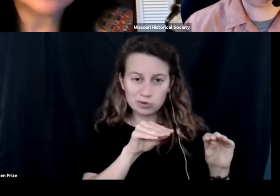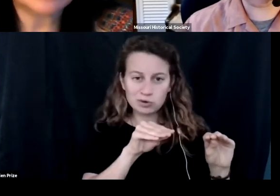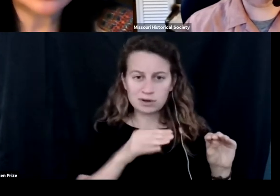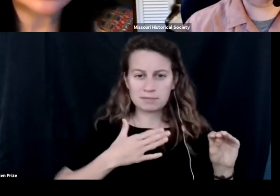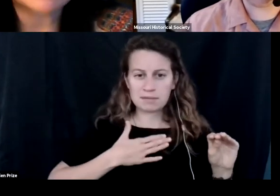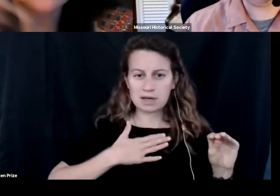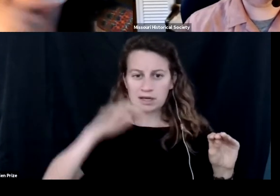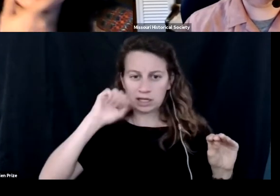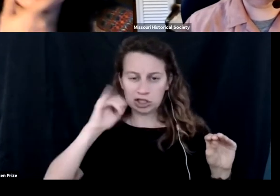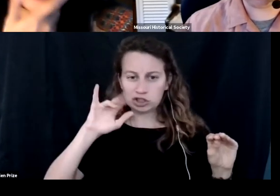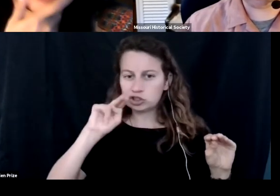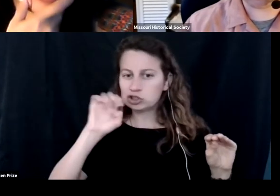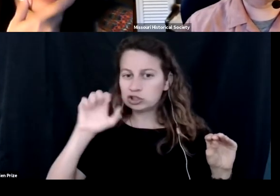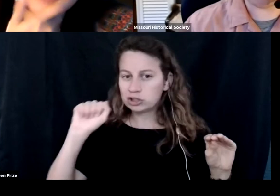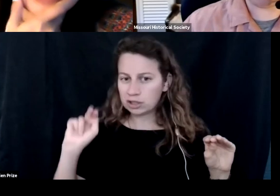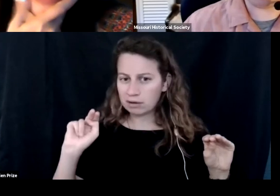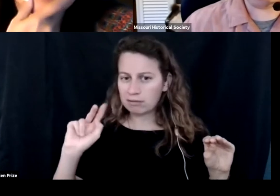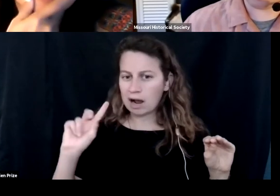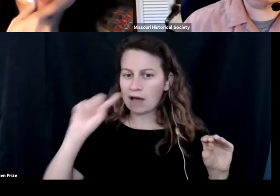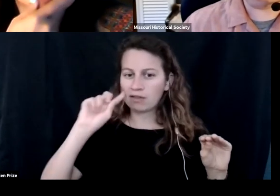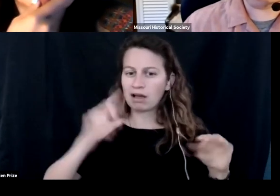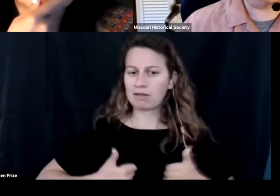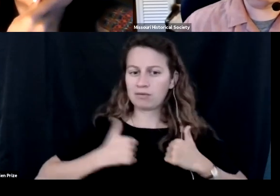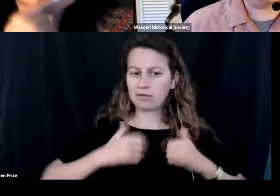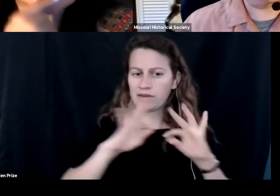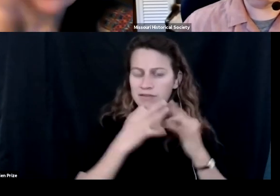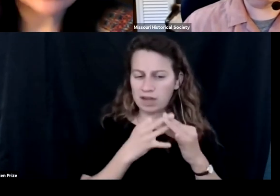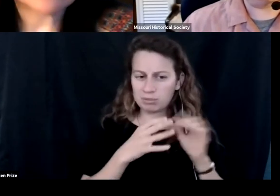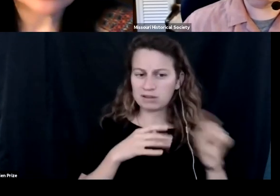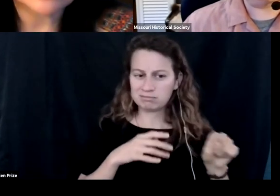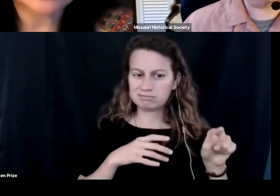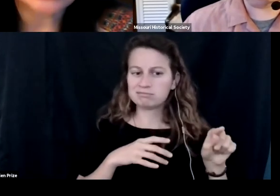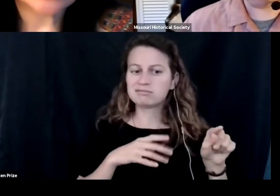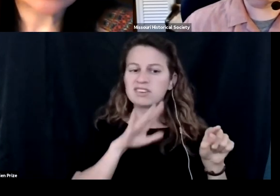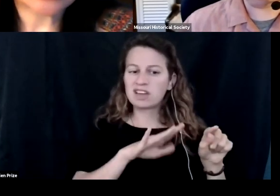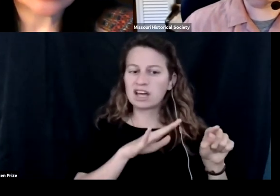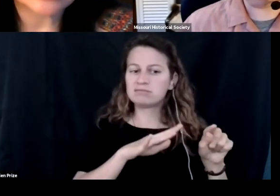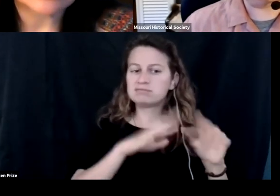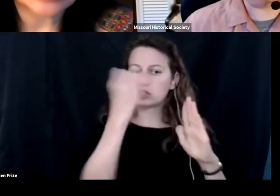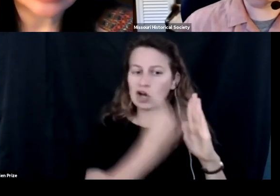really more about leading up to the war than the war itself. But she collected all the information about my